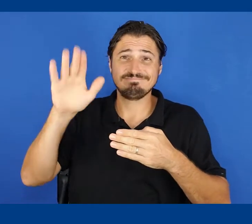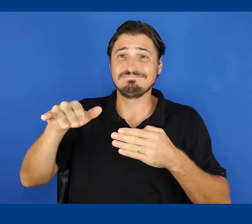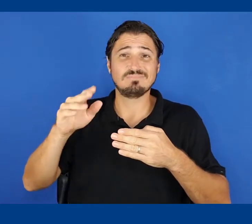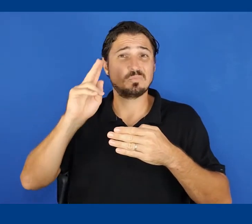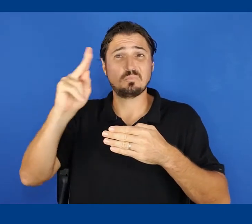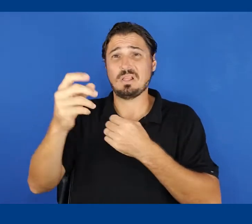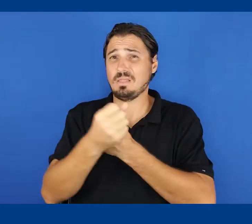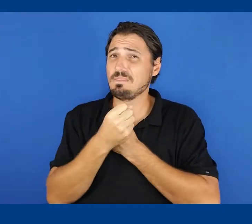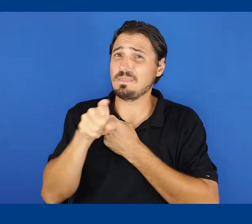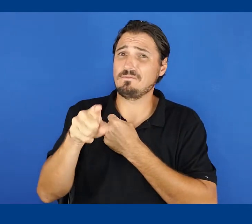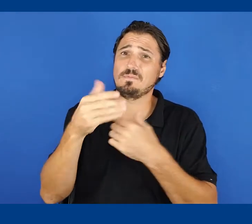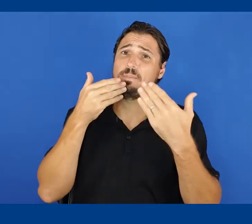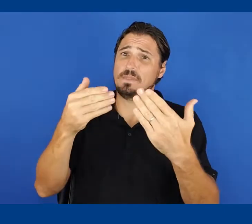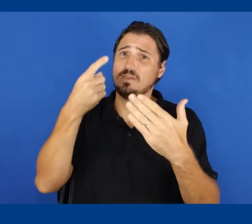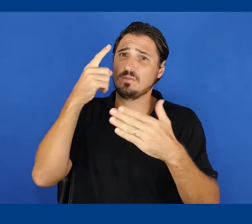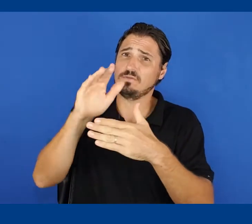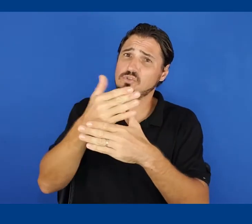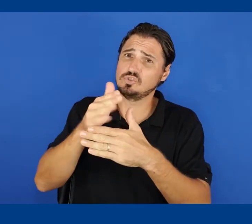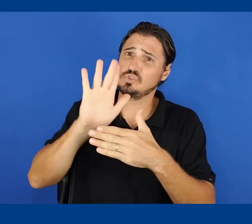for sharing your story and your struggle